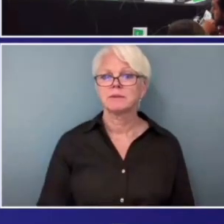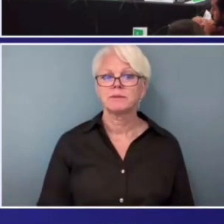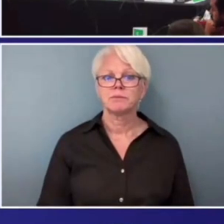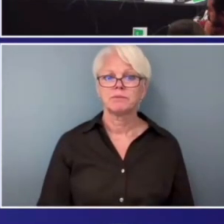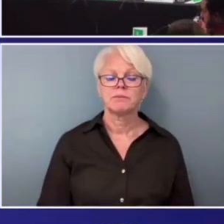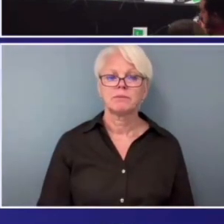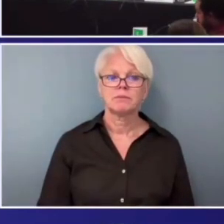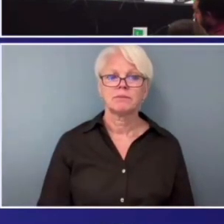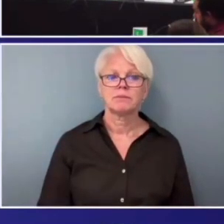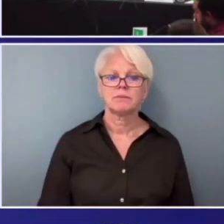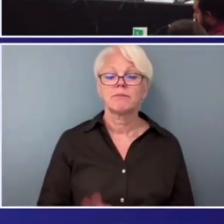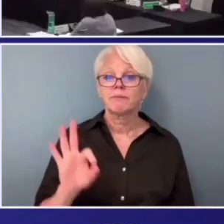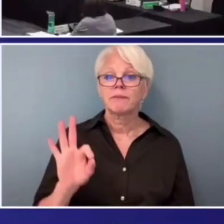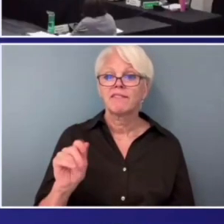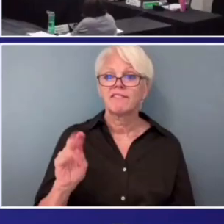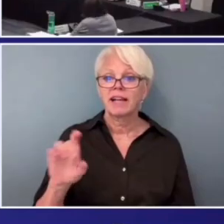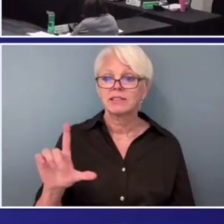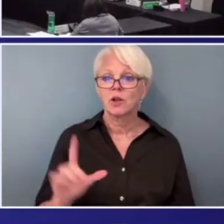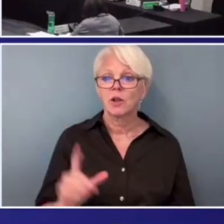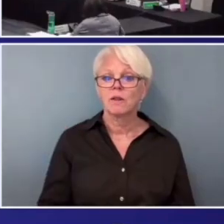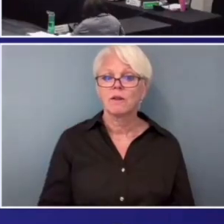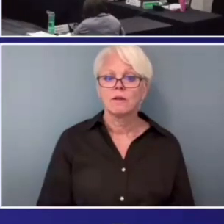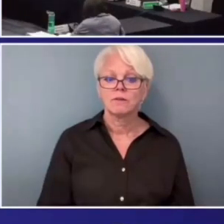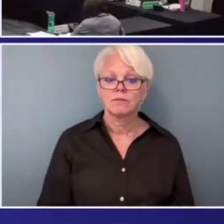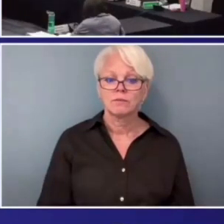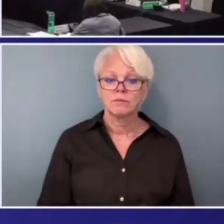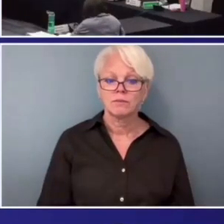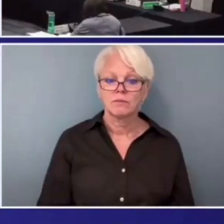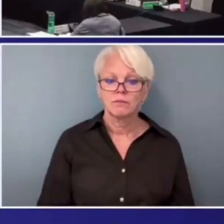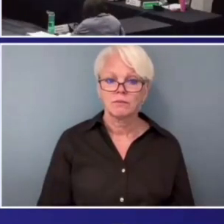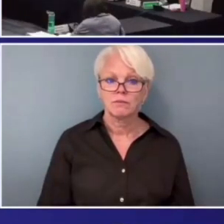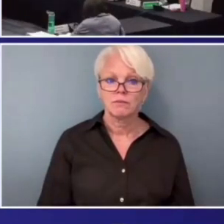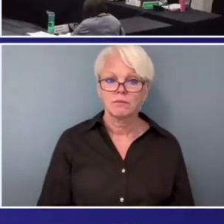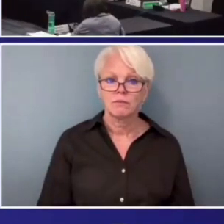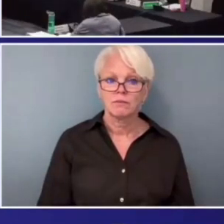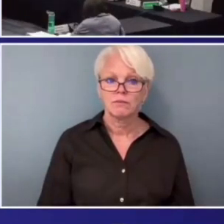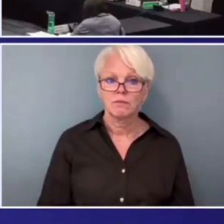Faisal. I -- as one -- as someone who does have a